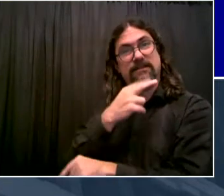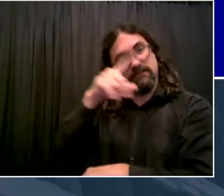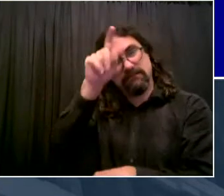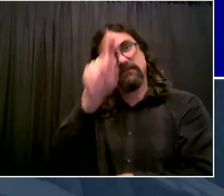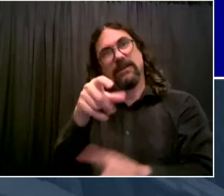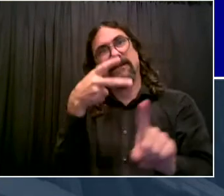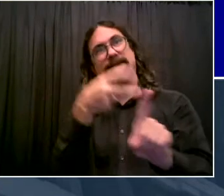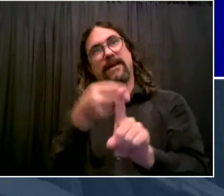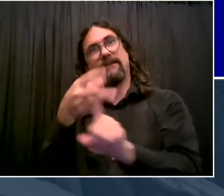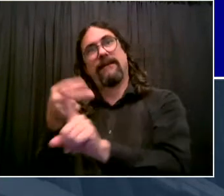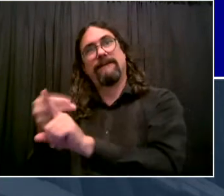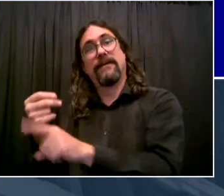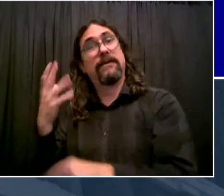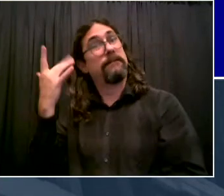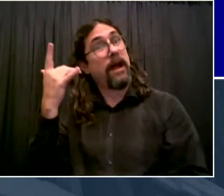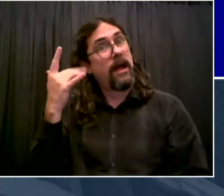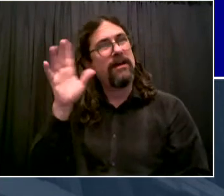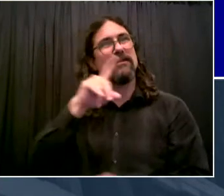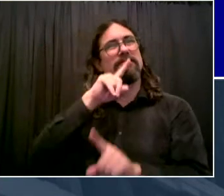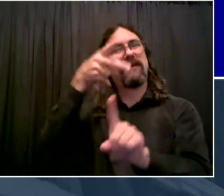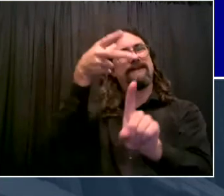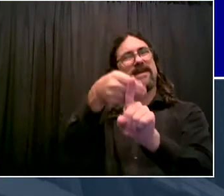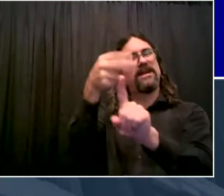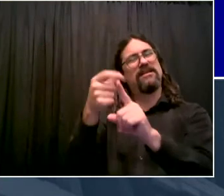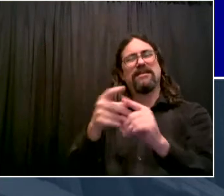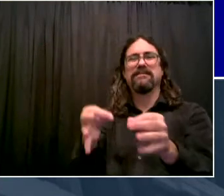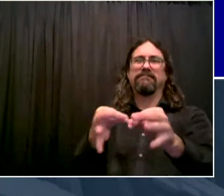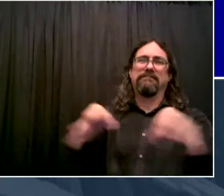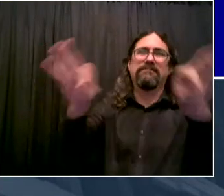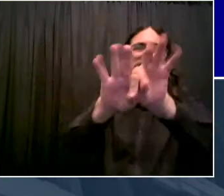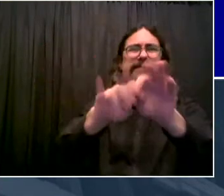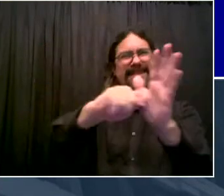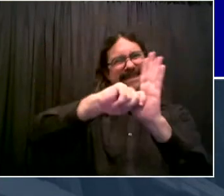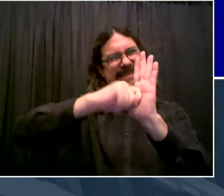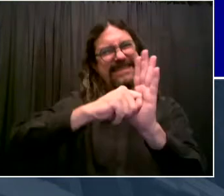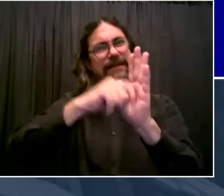TOD RO MOE AND MORE TO FOCUS ON VACCINATIONS. VACCINATION IS